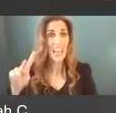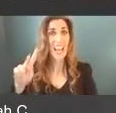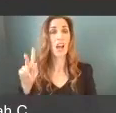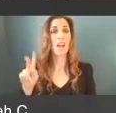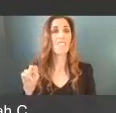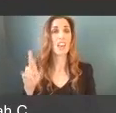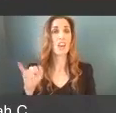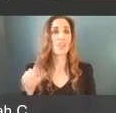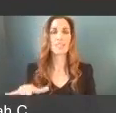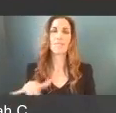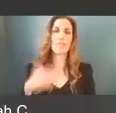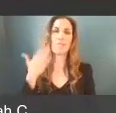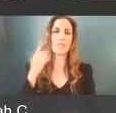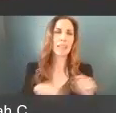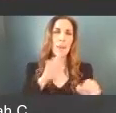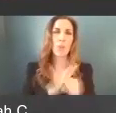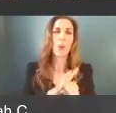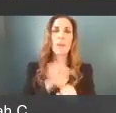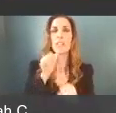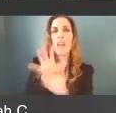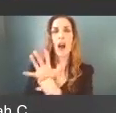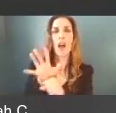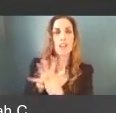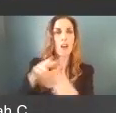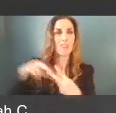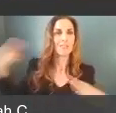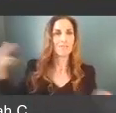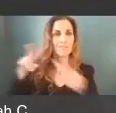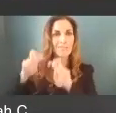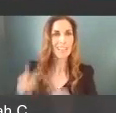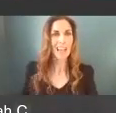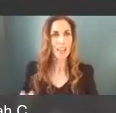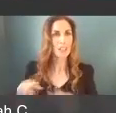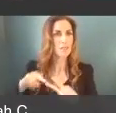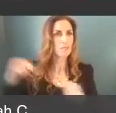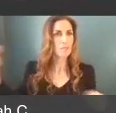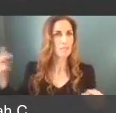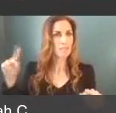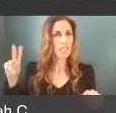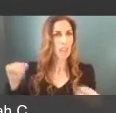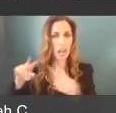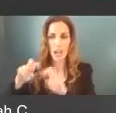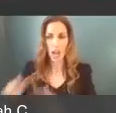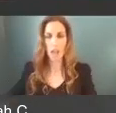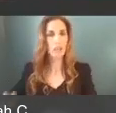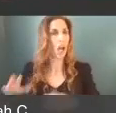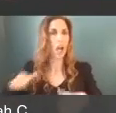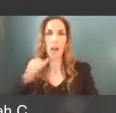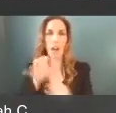being done to answer that question. What I can tell you is that, as of a few days ago,